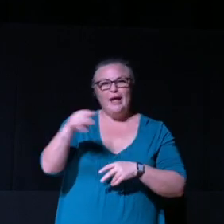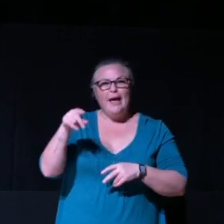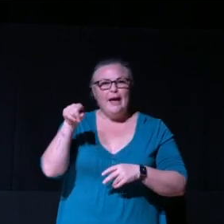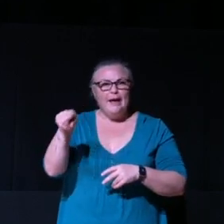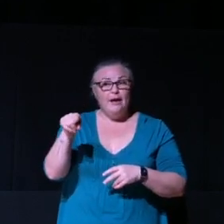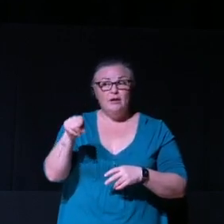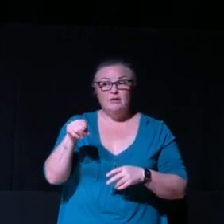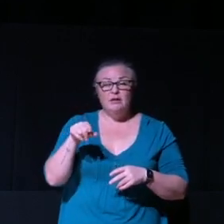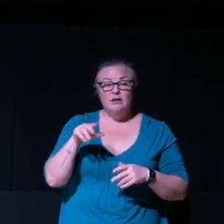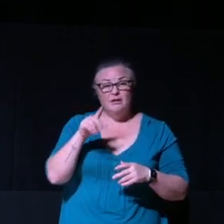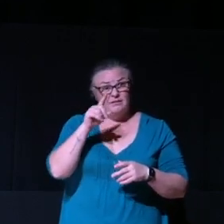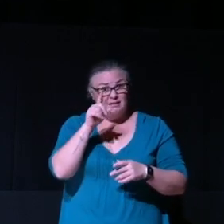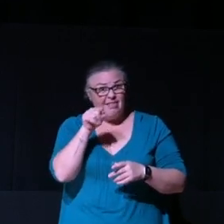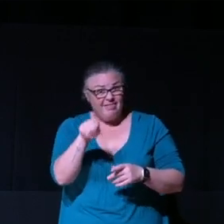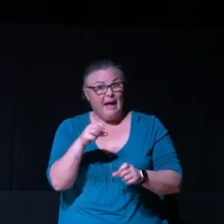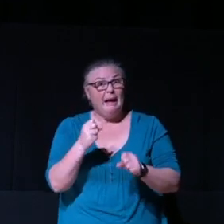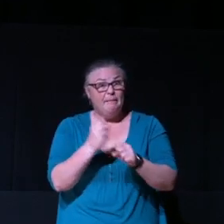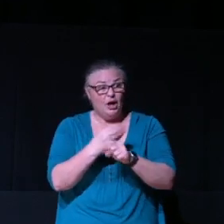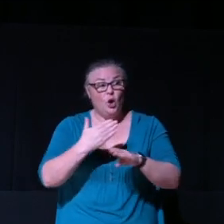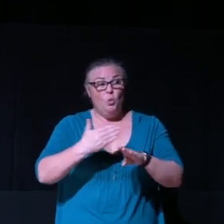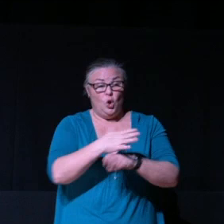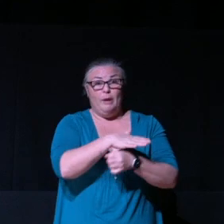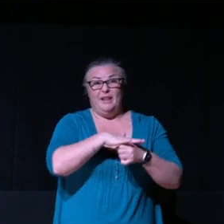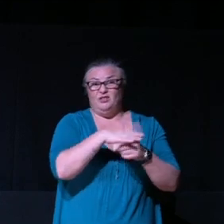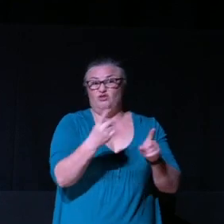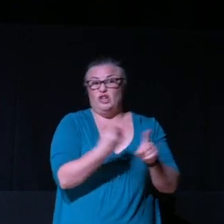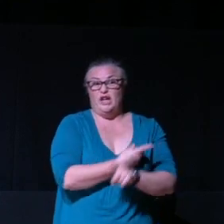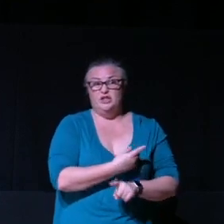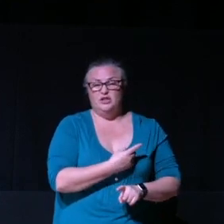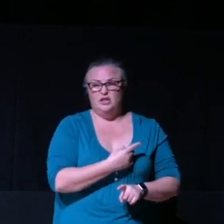calls out and goes why is this, why is your whole program white people then that create,